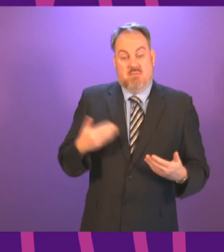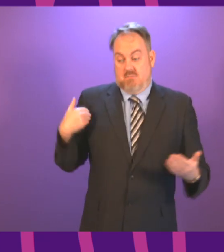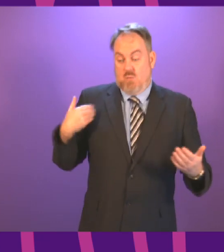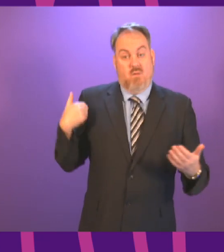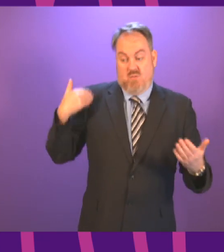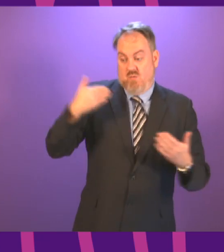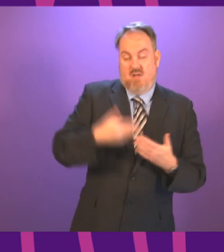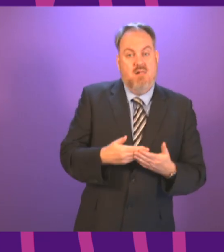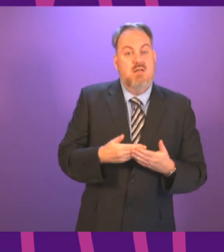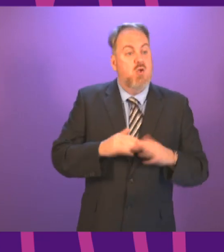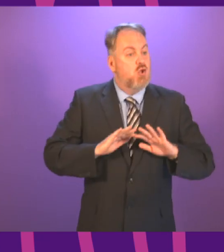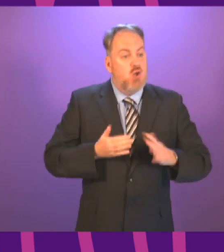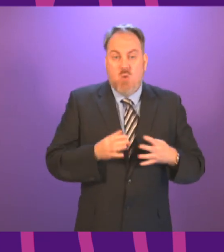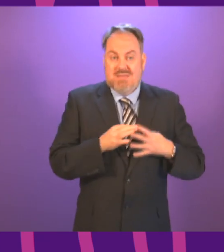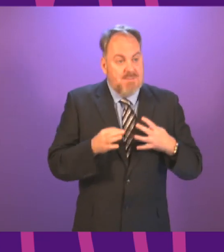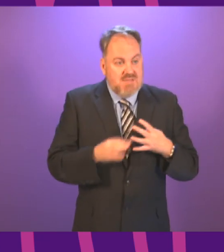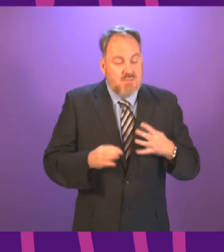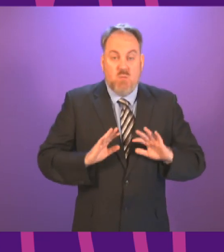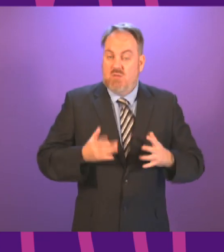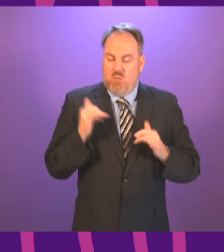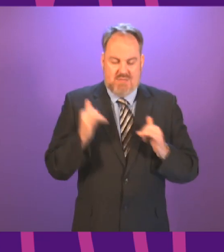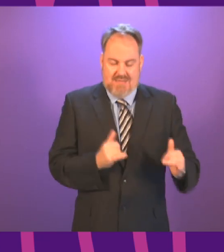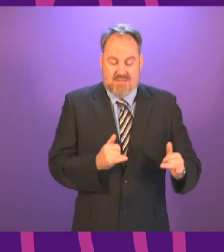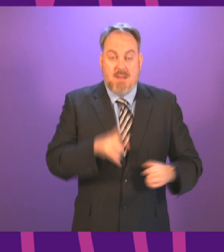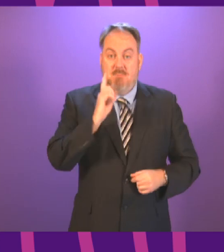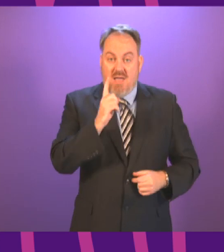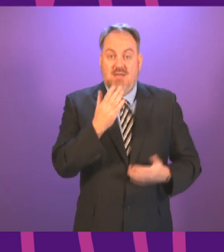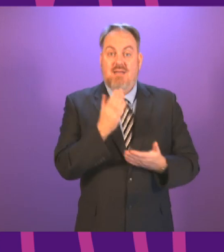that have changed as the knowledge of and evidence on the virus have changed, but I